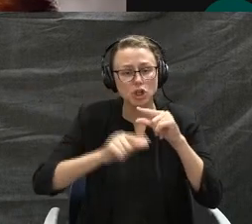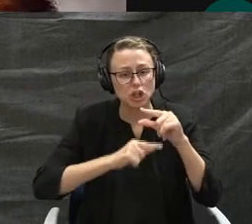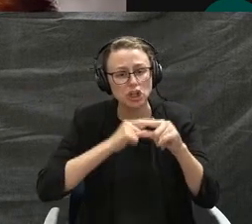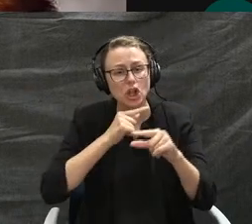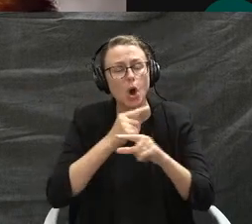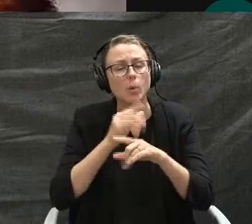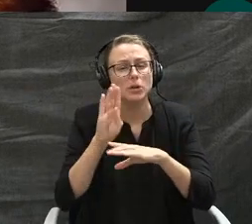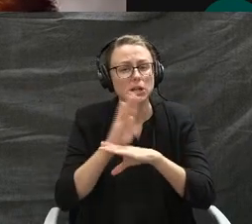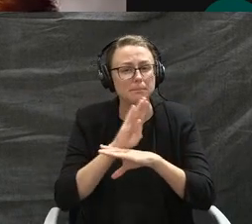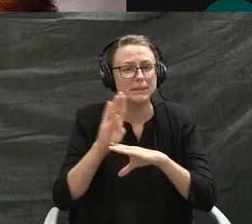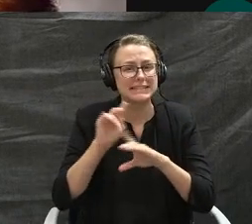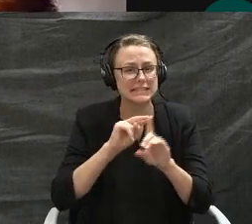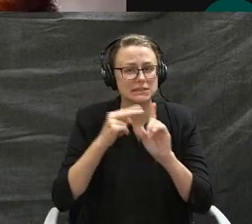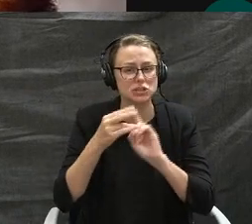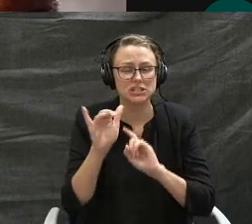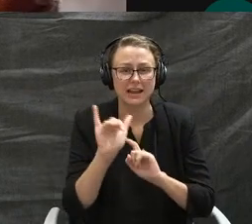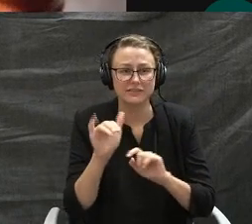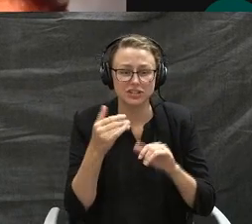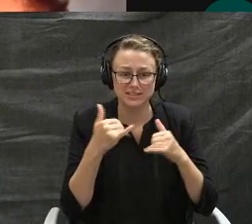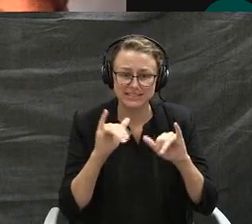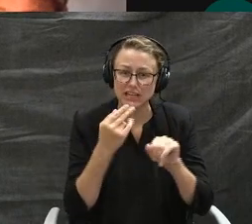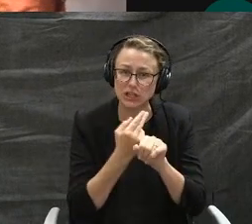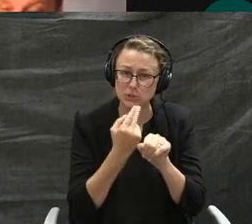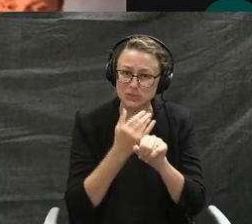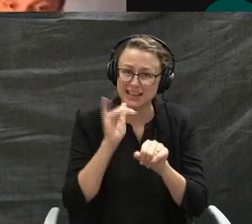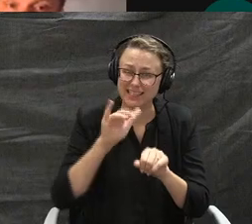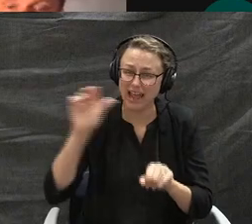strands of still using that other building? At least part